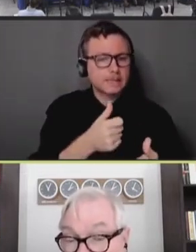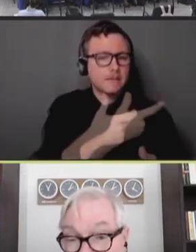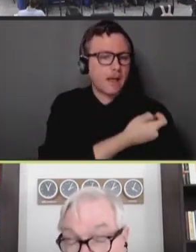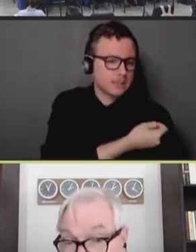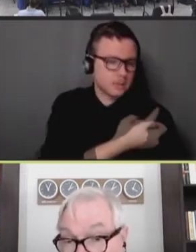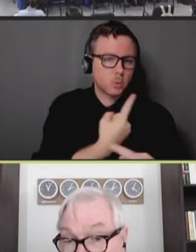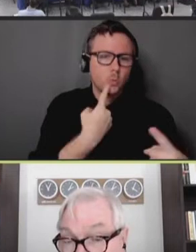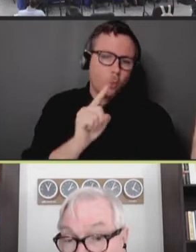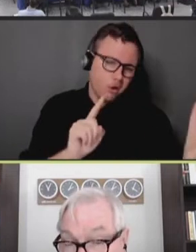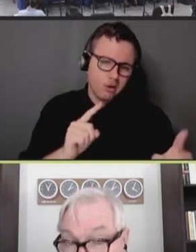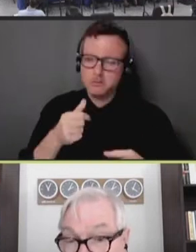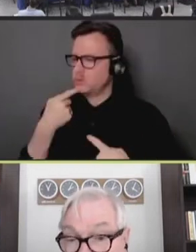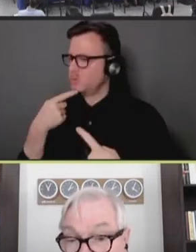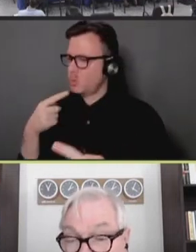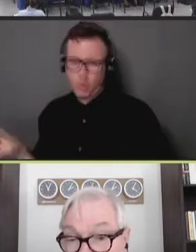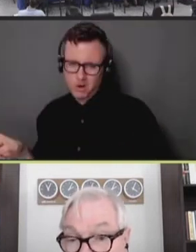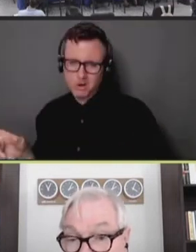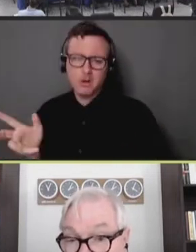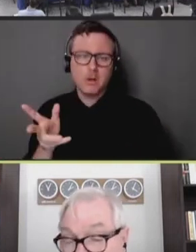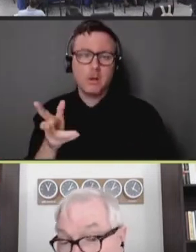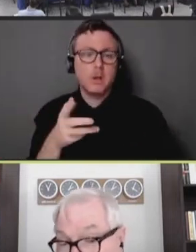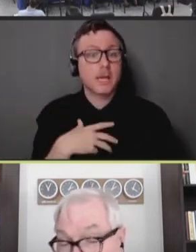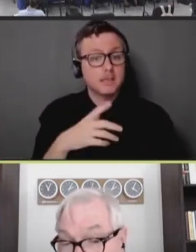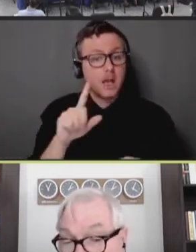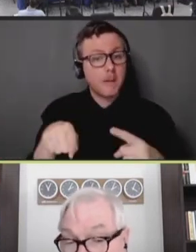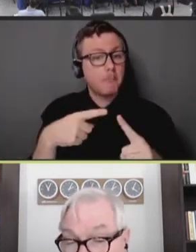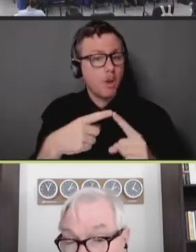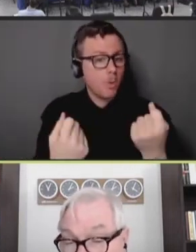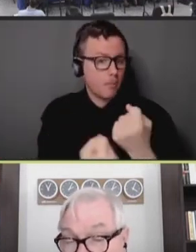It's much less about the platform and much more about, what else he said, the antigen.